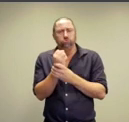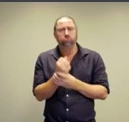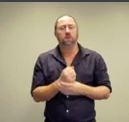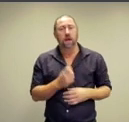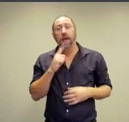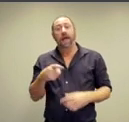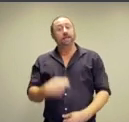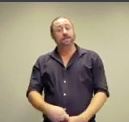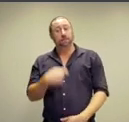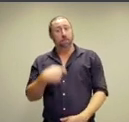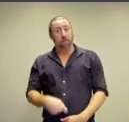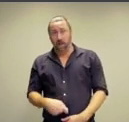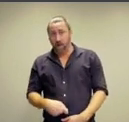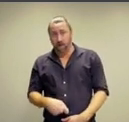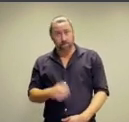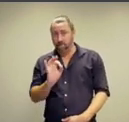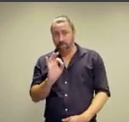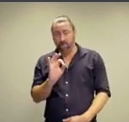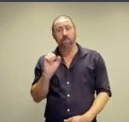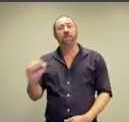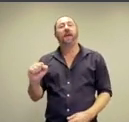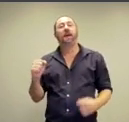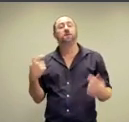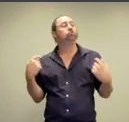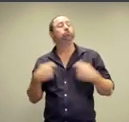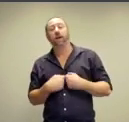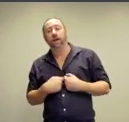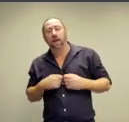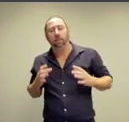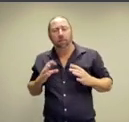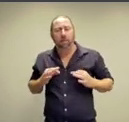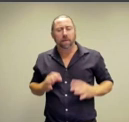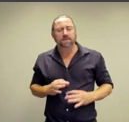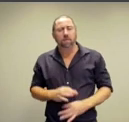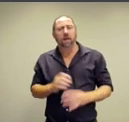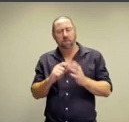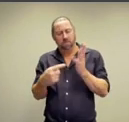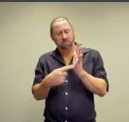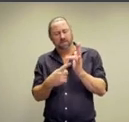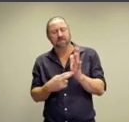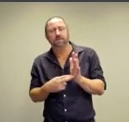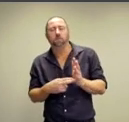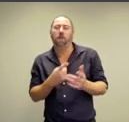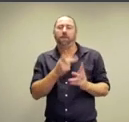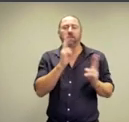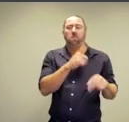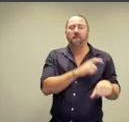Rather than a zipper on the center though sorry, a zipper on the centre though, the jacket used buttons as this was more